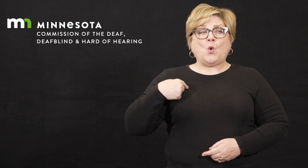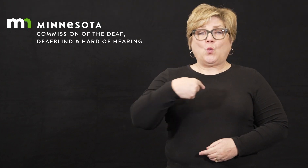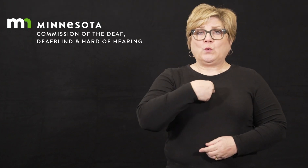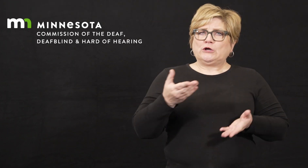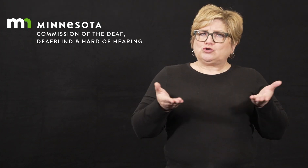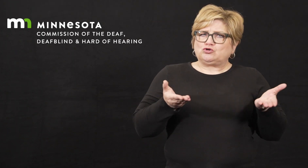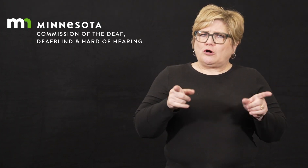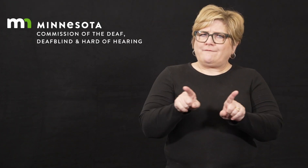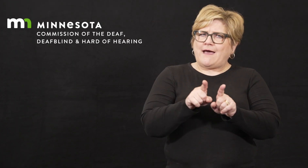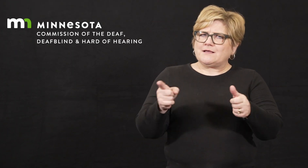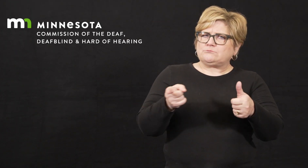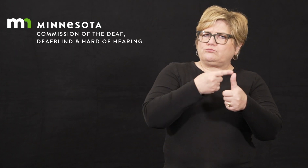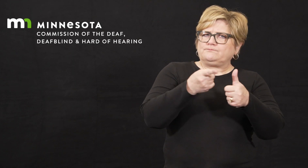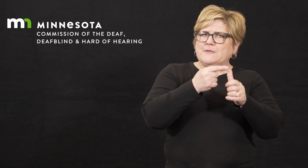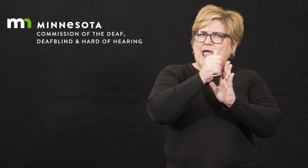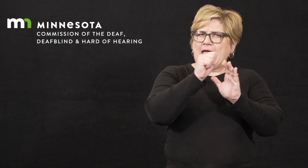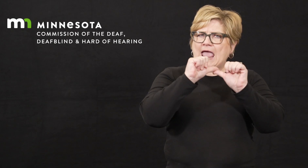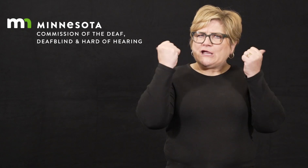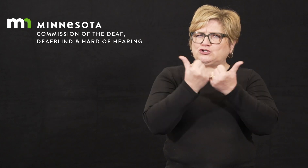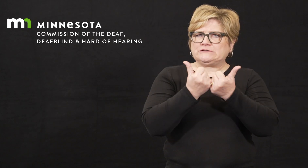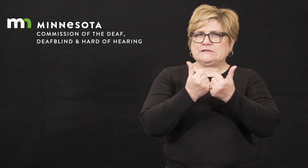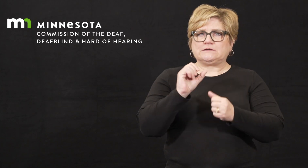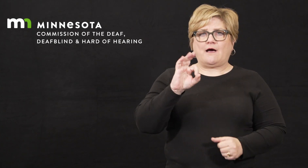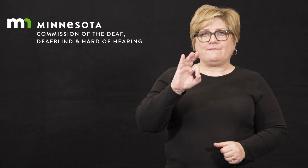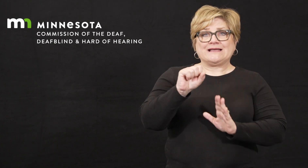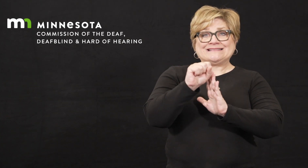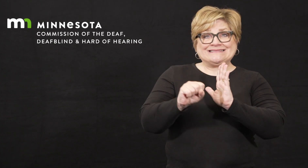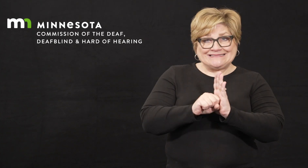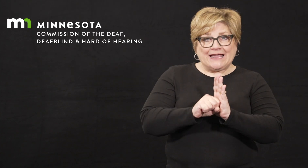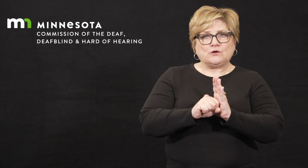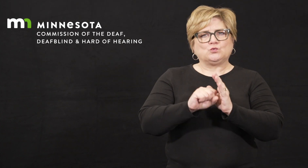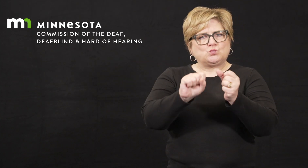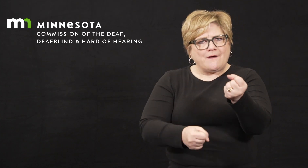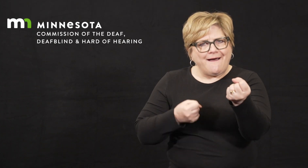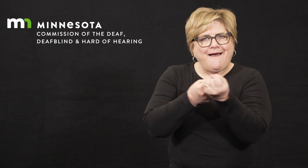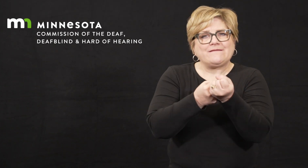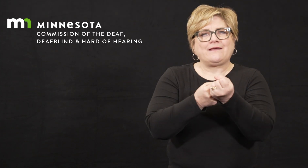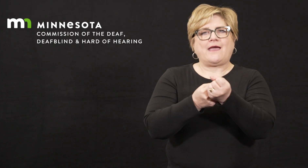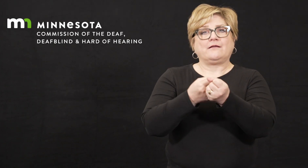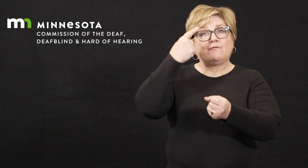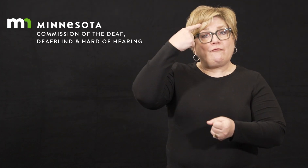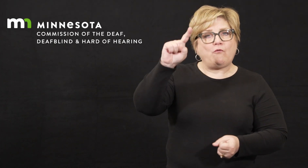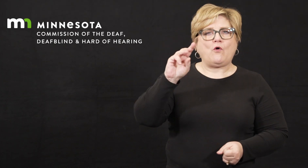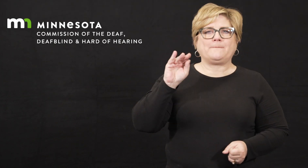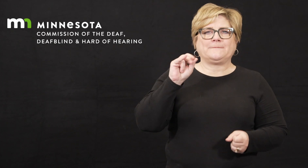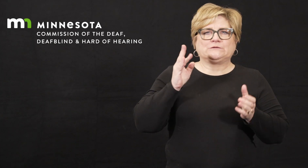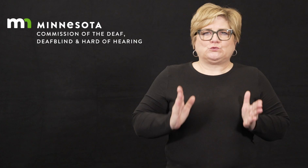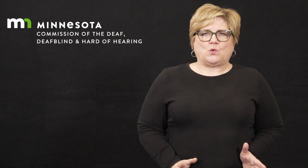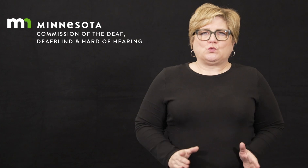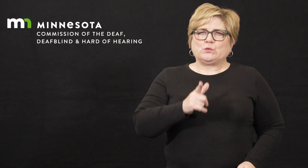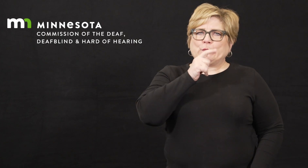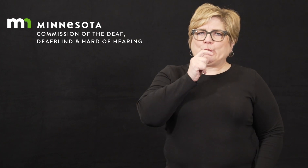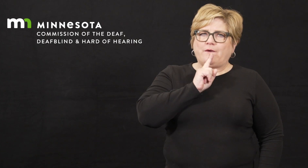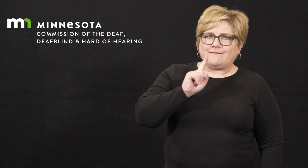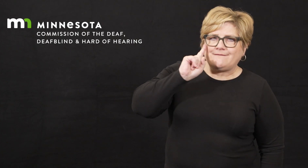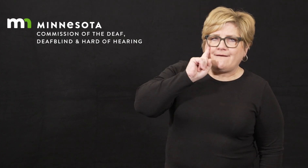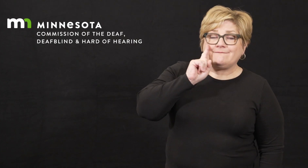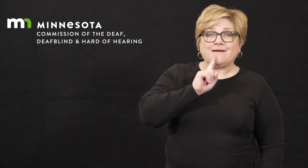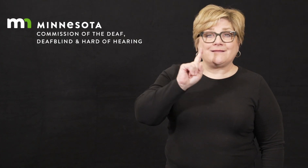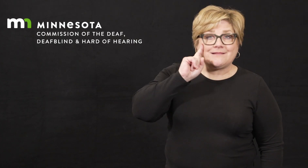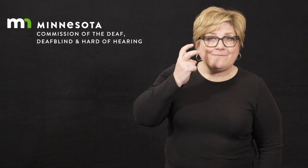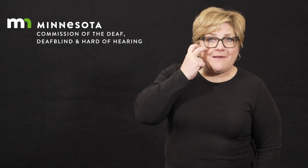We serve as the principal agency of the state to advocate on behalf of Minnesotans who are deaf, deafblind,